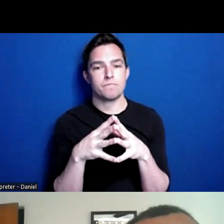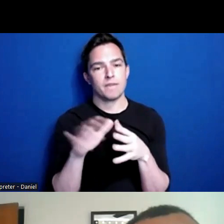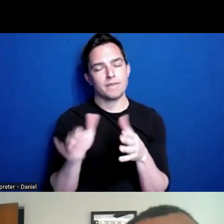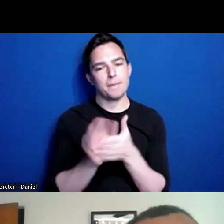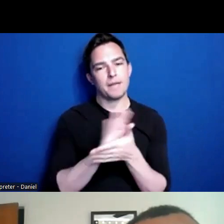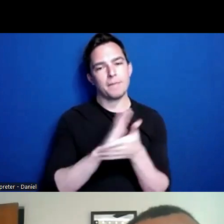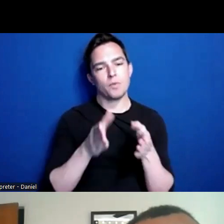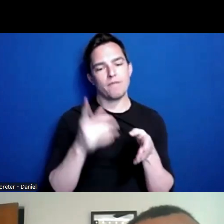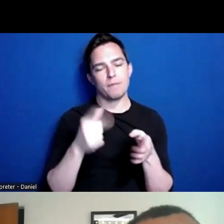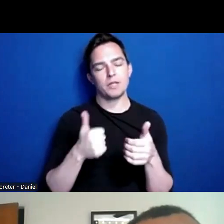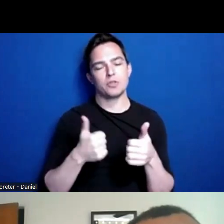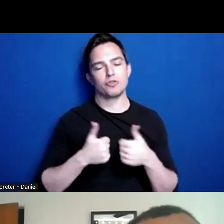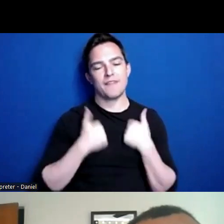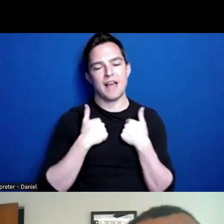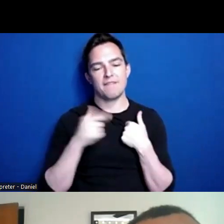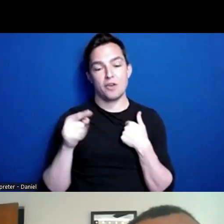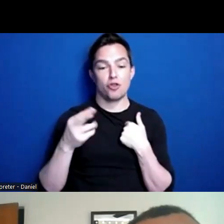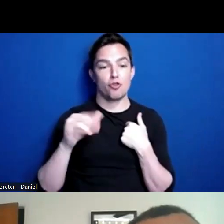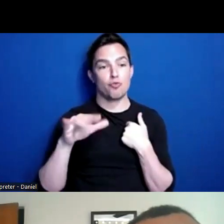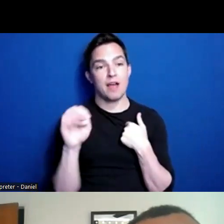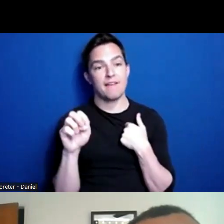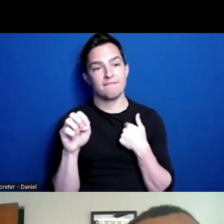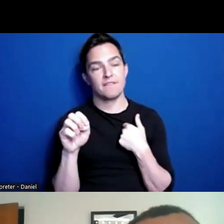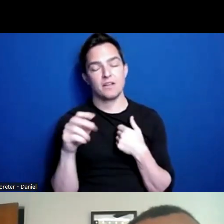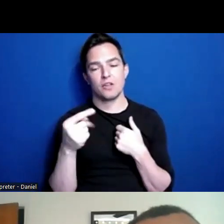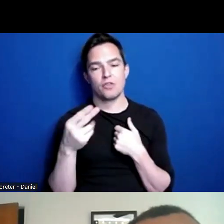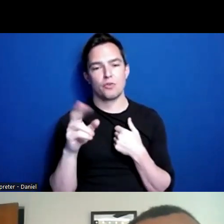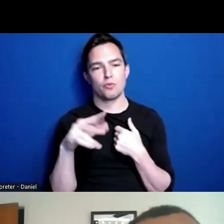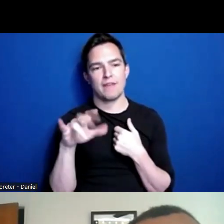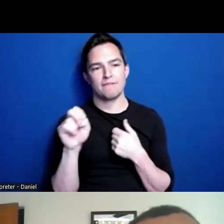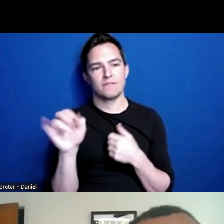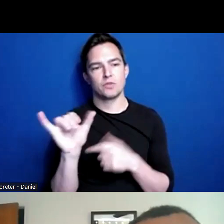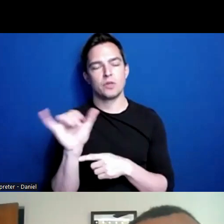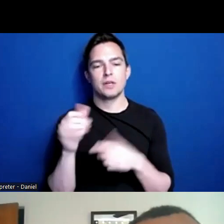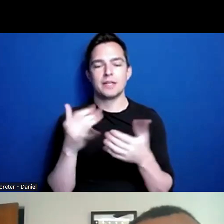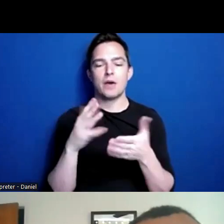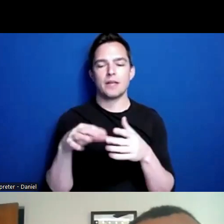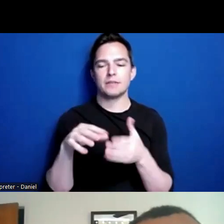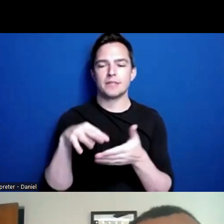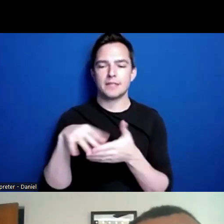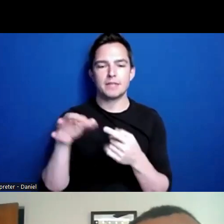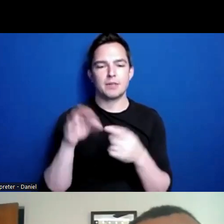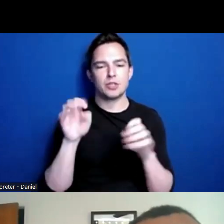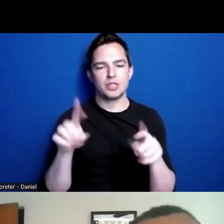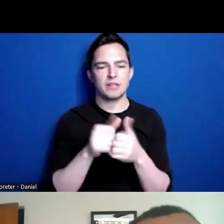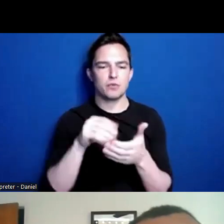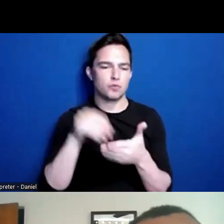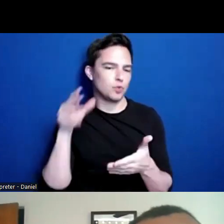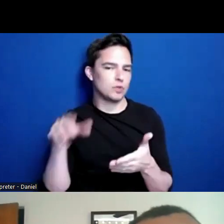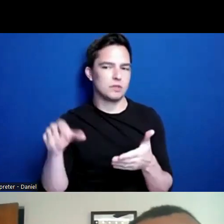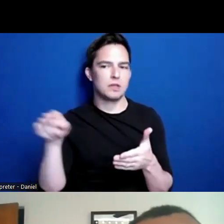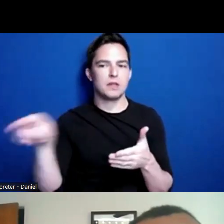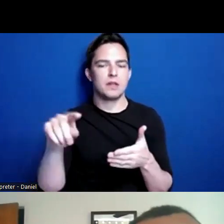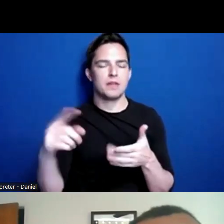thrive. And now I study special education and how disabled students are coming to their identities